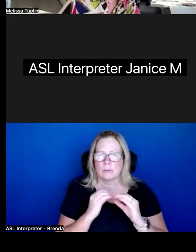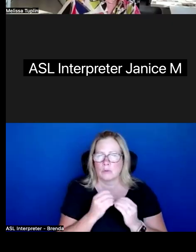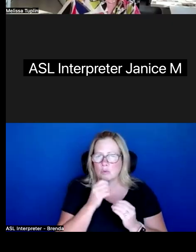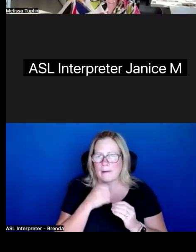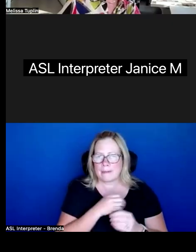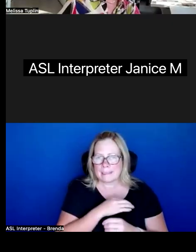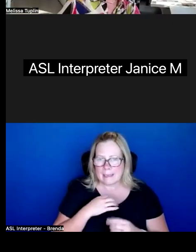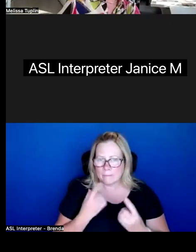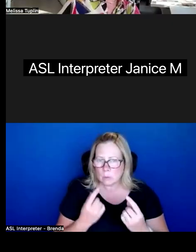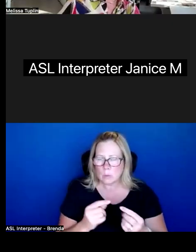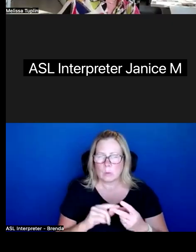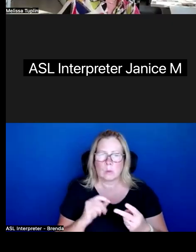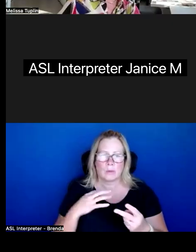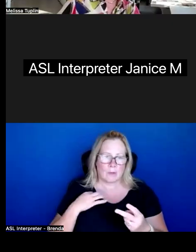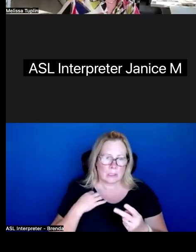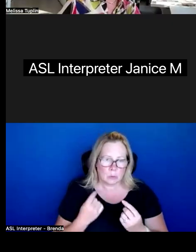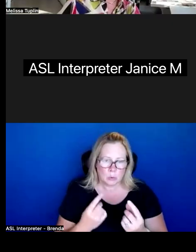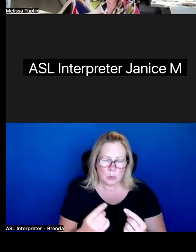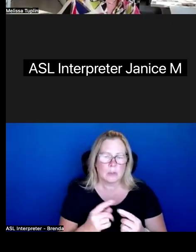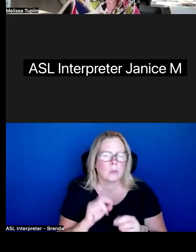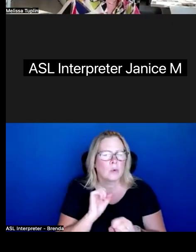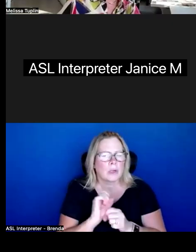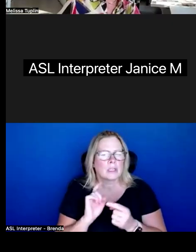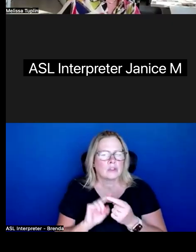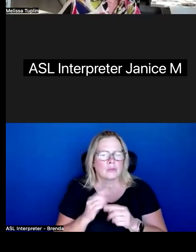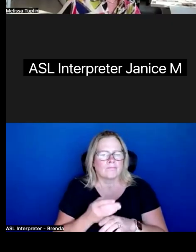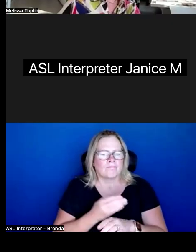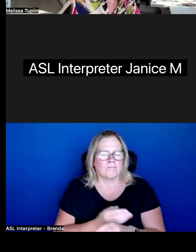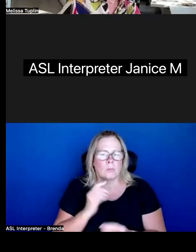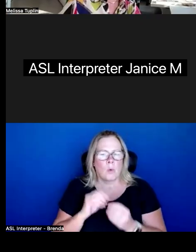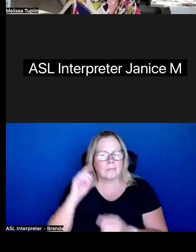We are working to decrease application and reporting requirements for community